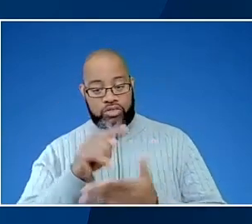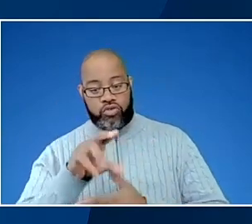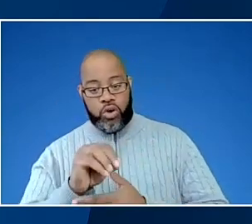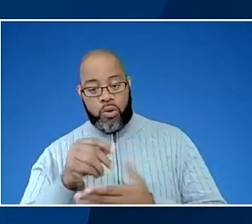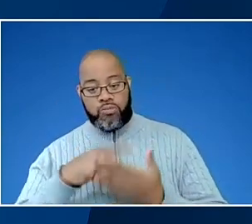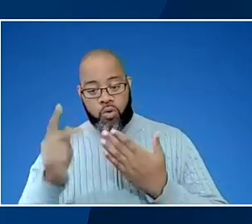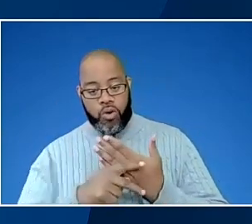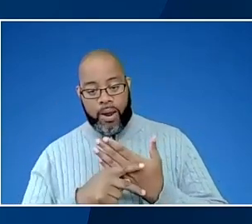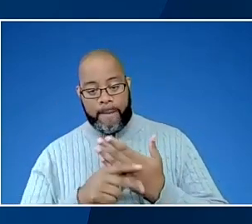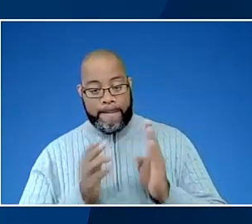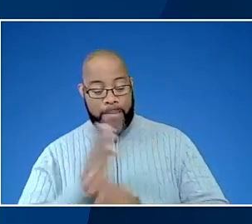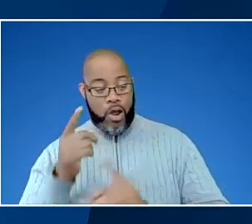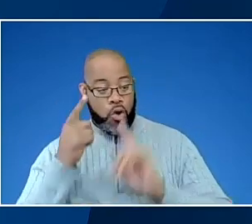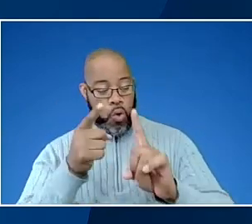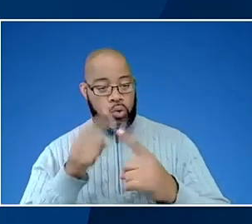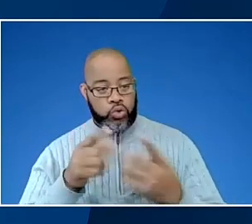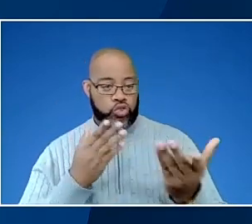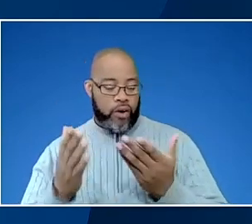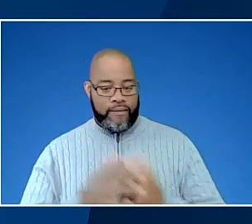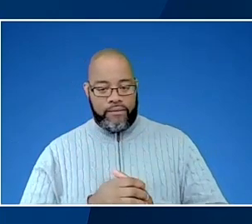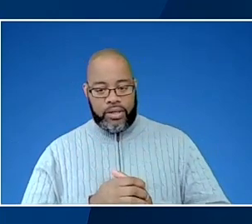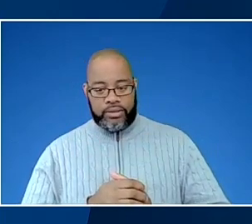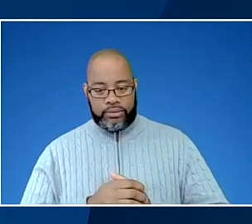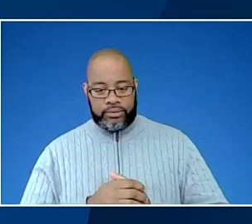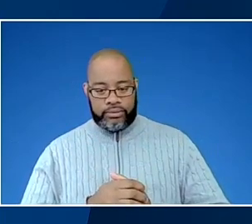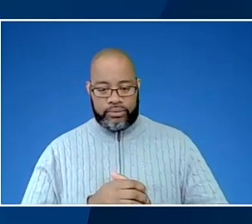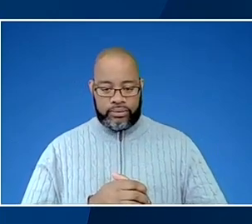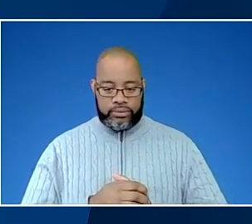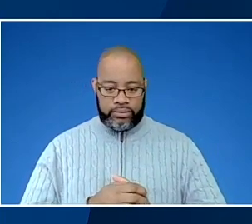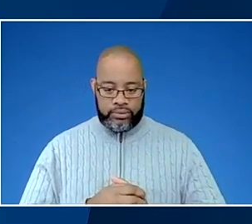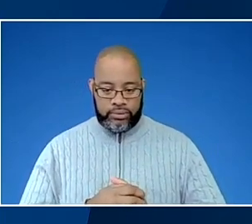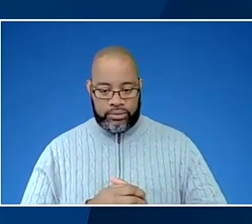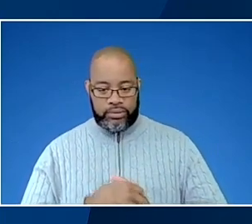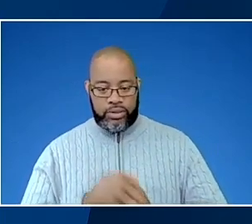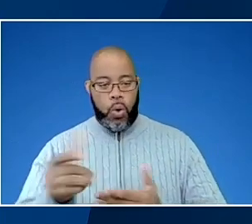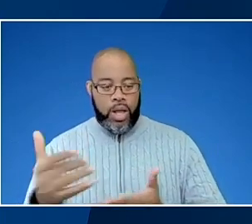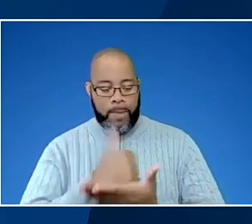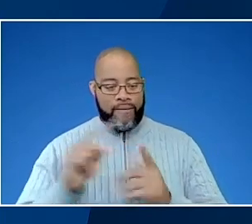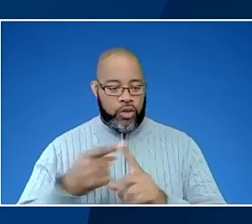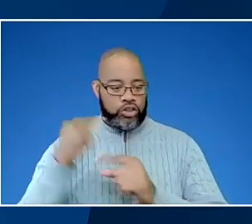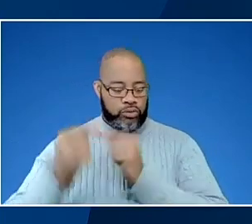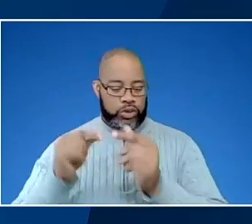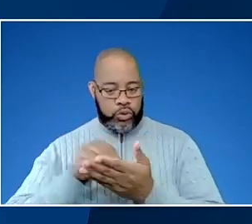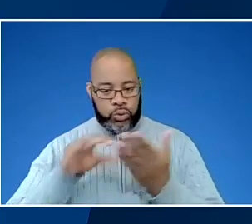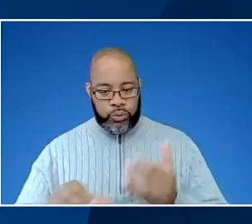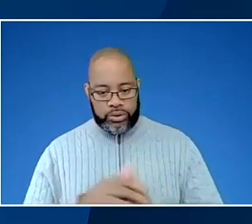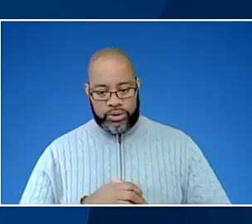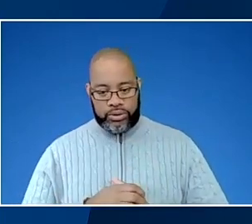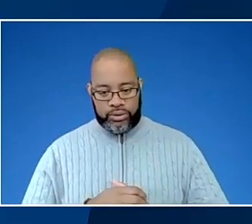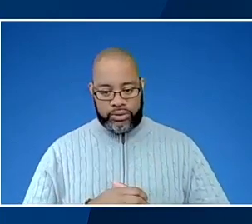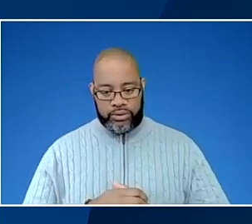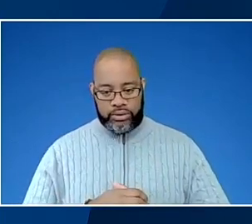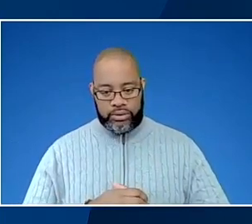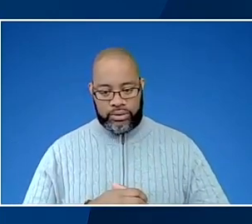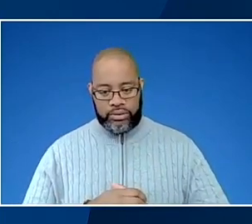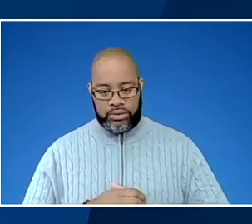main goal is to serve low-income and first-generation students. So that's my comment.